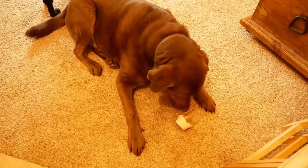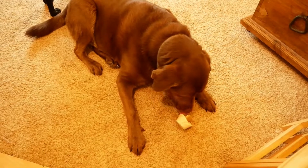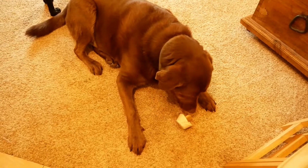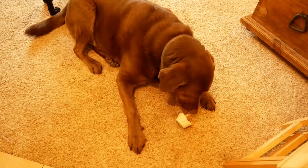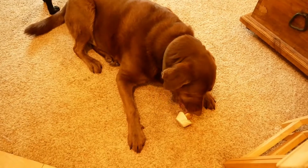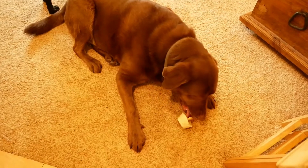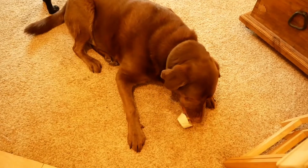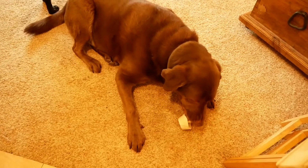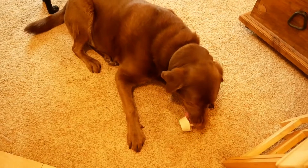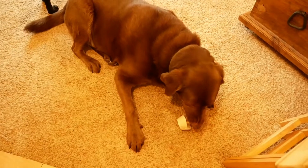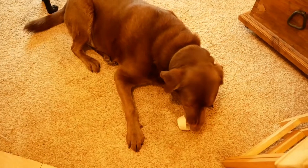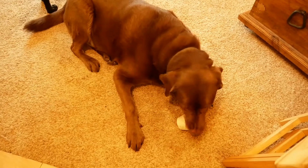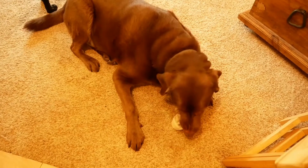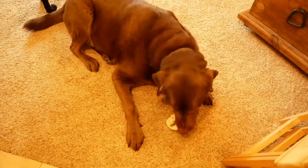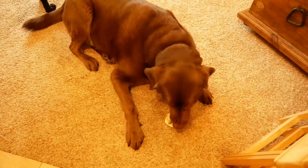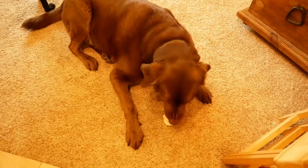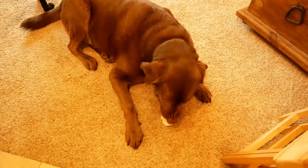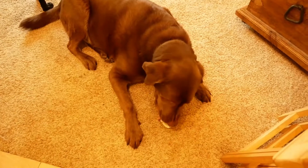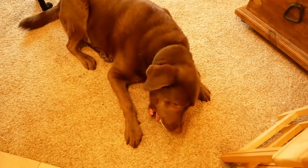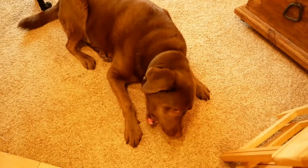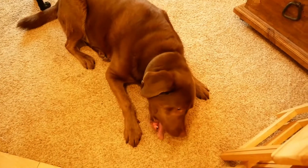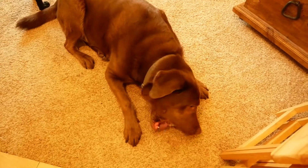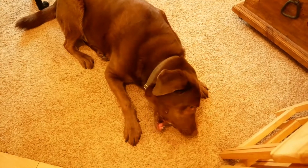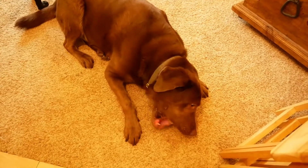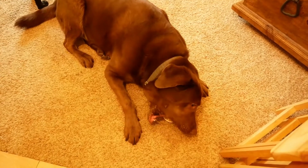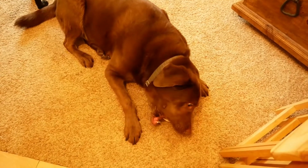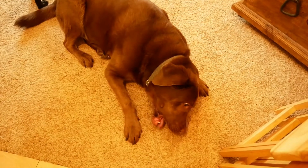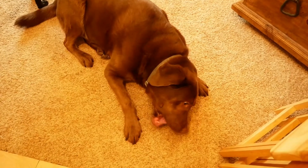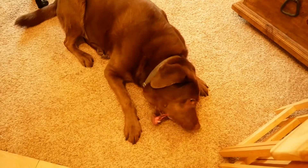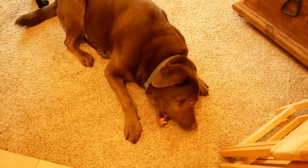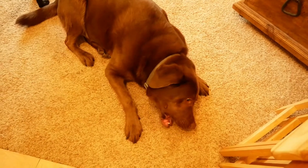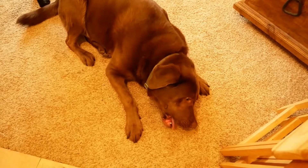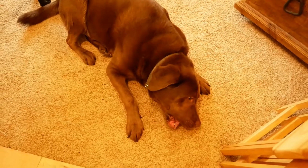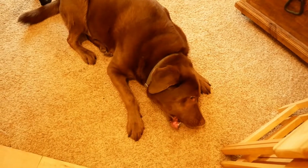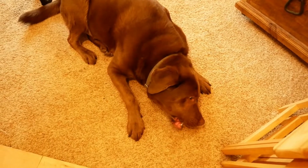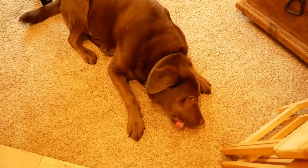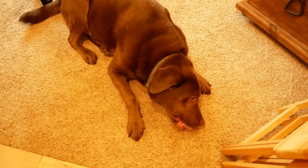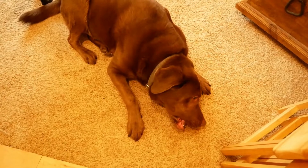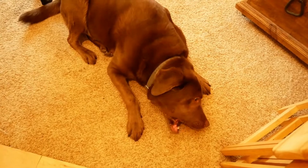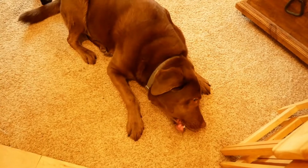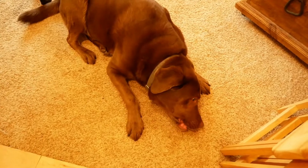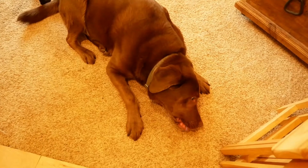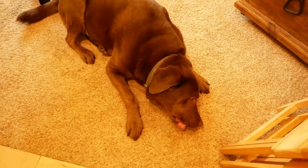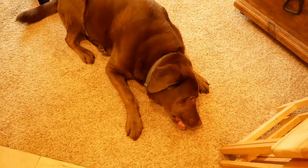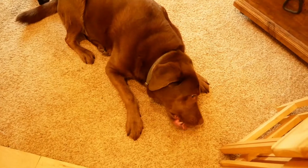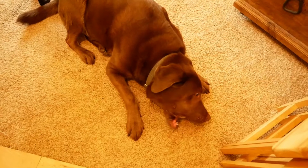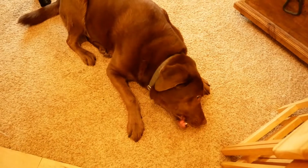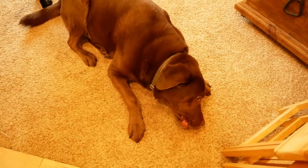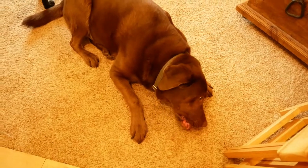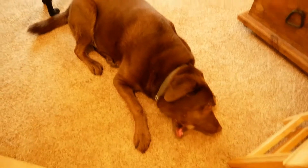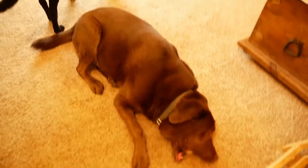ice cream outside rather than on my living room carpet but it doesn't matter because Tex ate